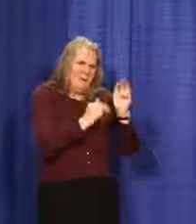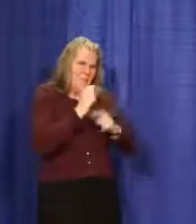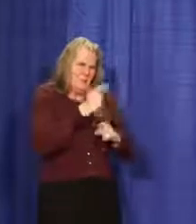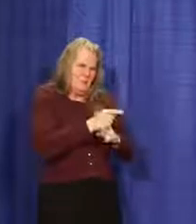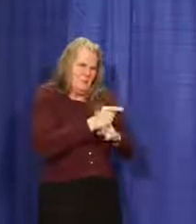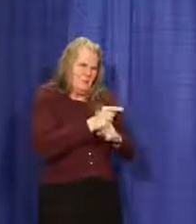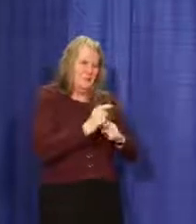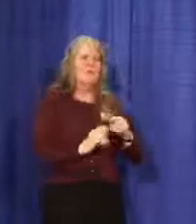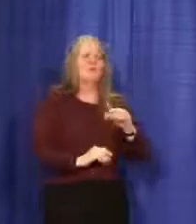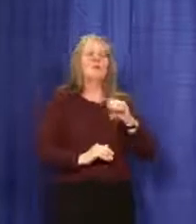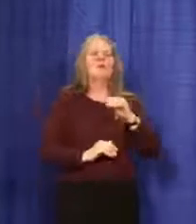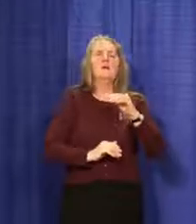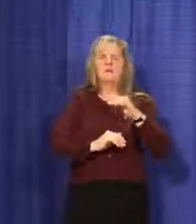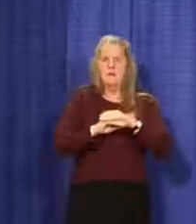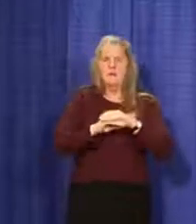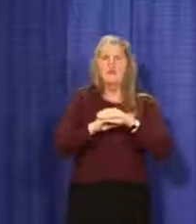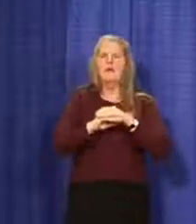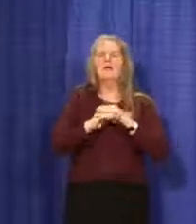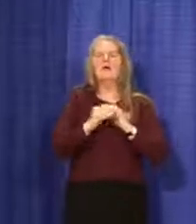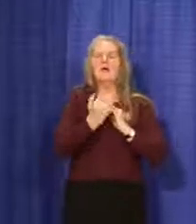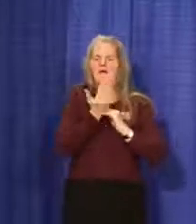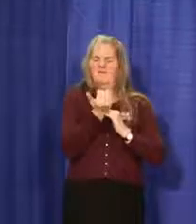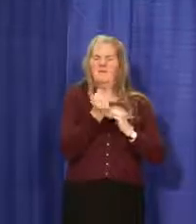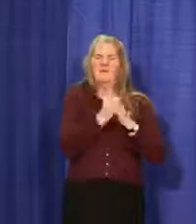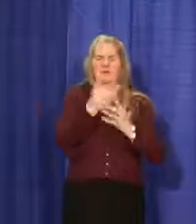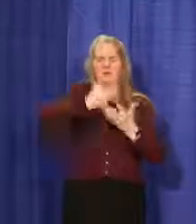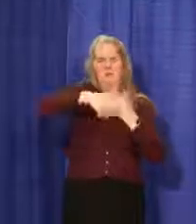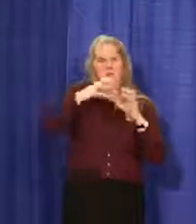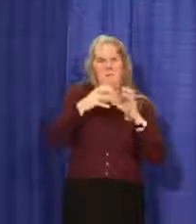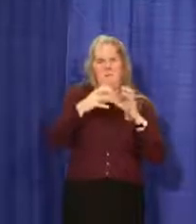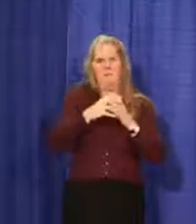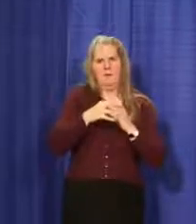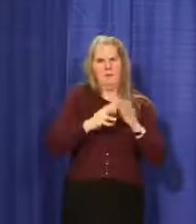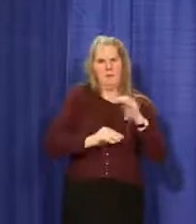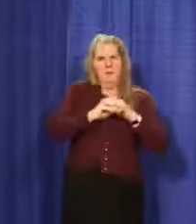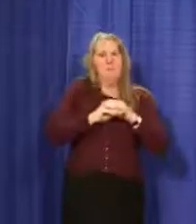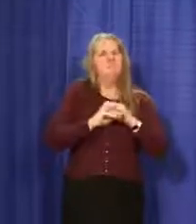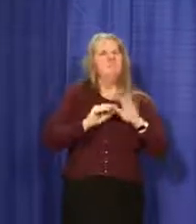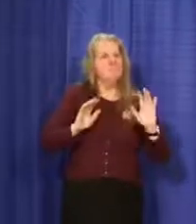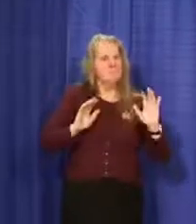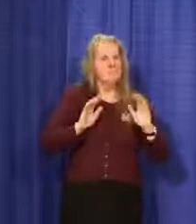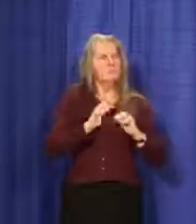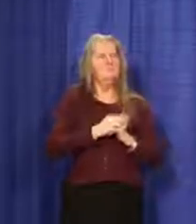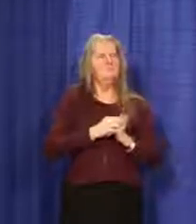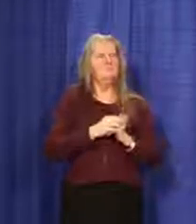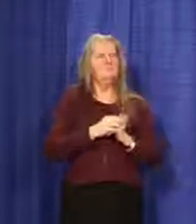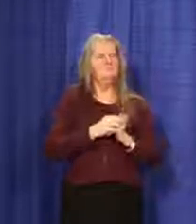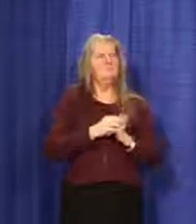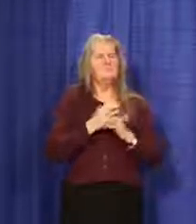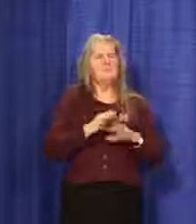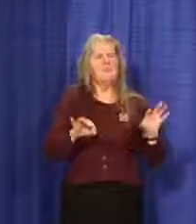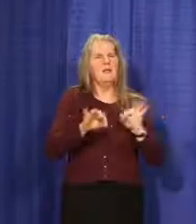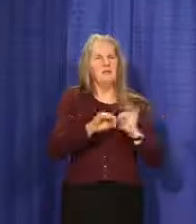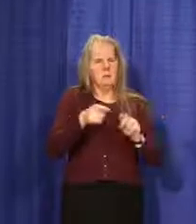indoors. No more than a total of 15 in your social bubble. It is essential to consider the